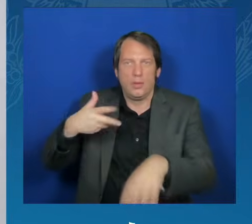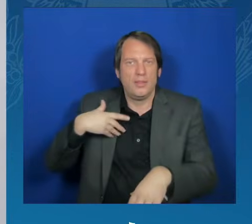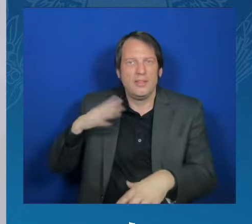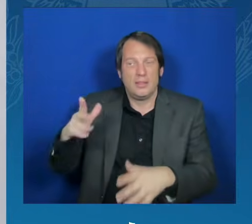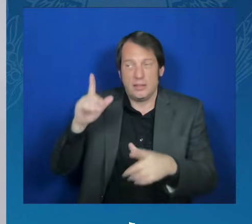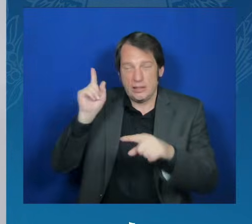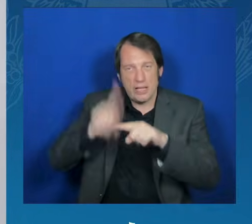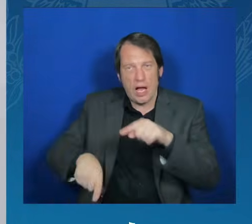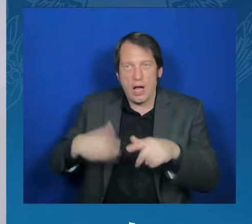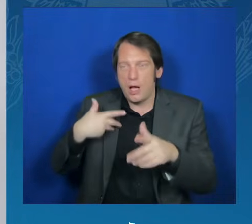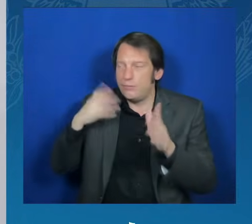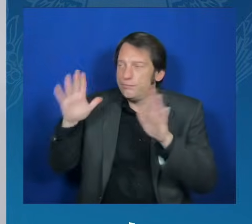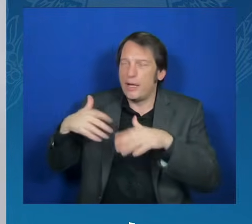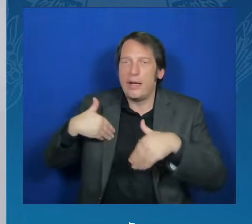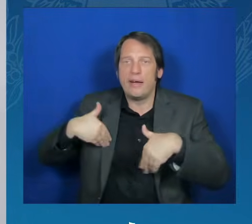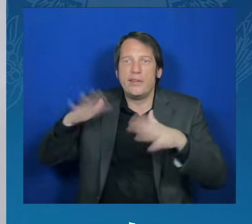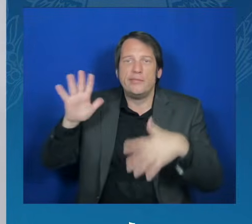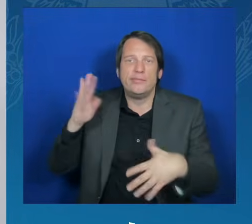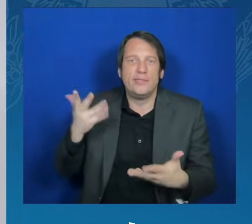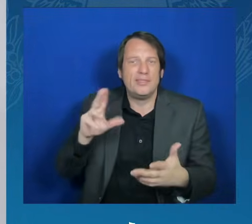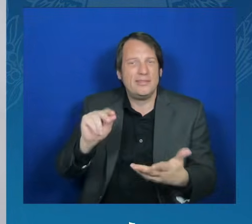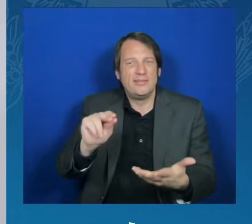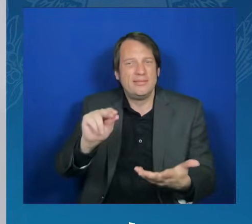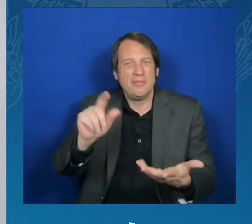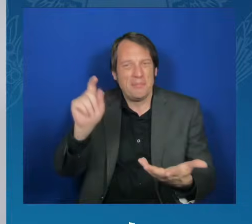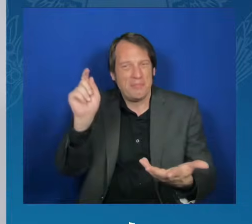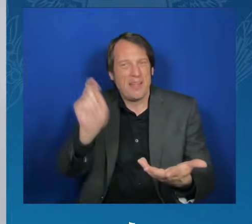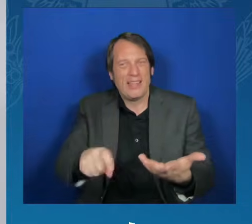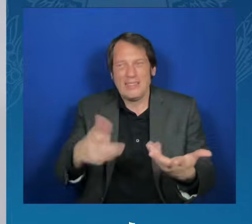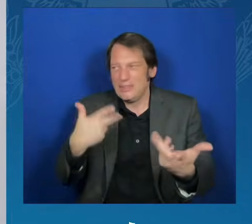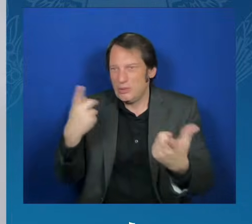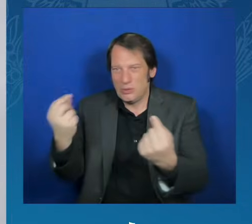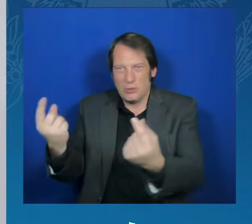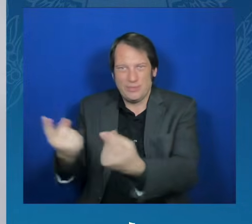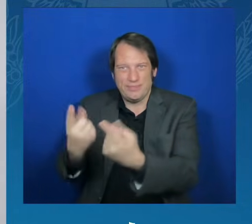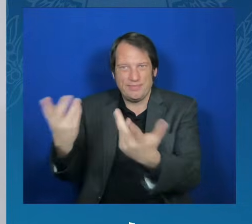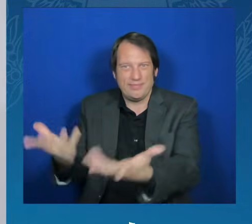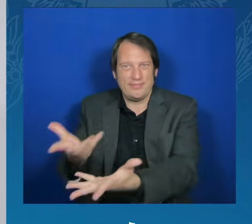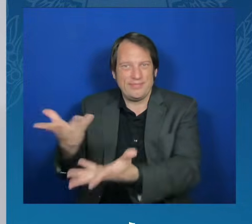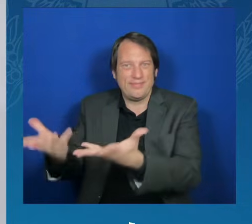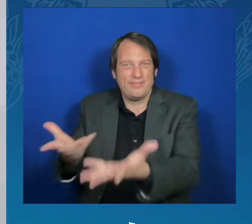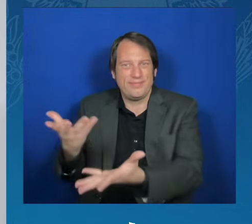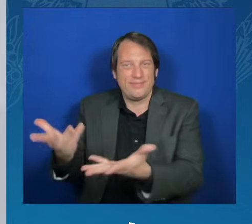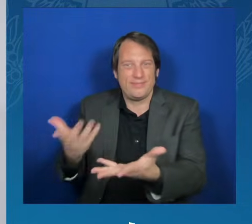And most recently, just this week, actually, I was with the King of Jordan in -- in my West Wing office in Washington.